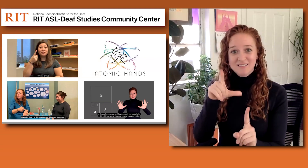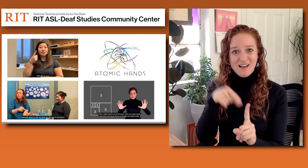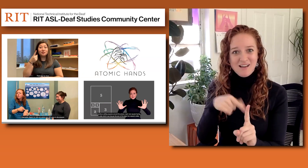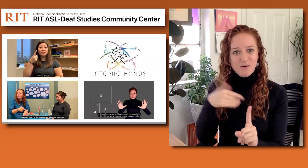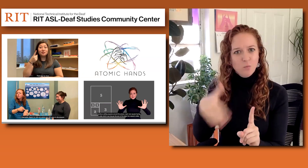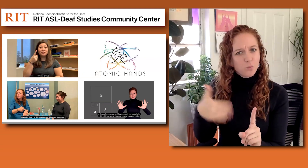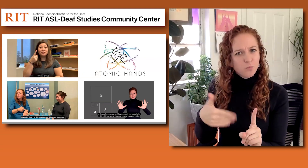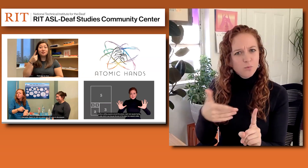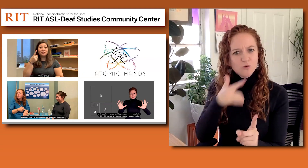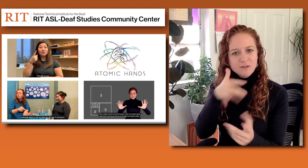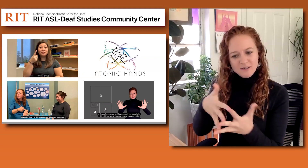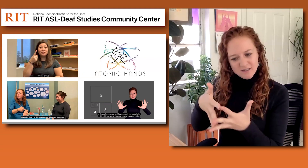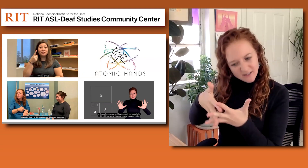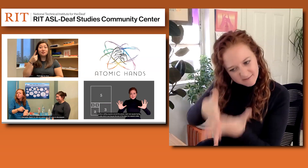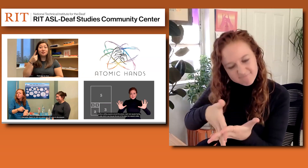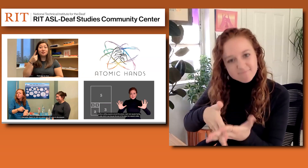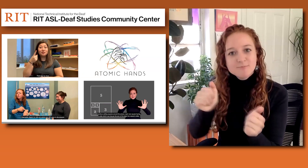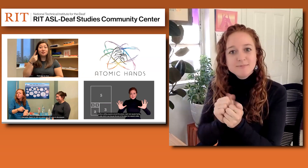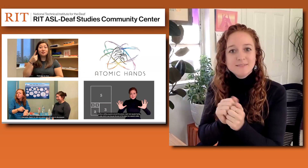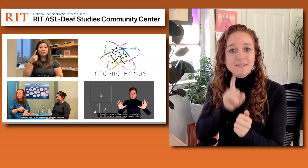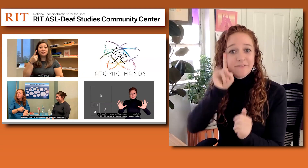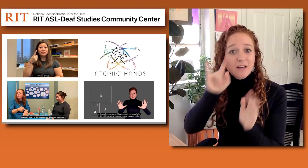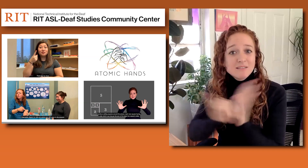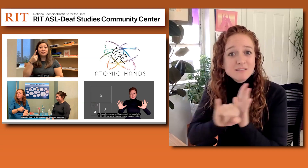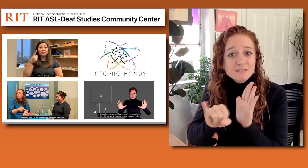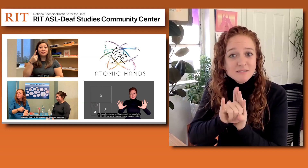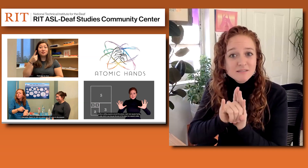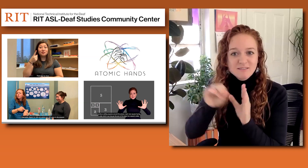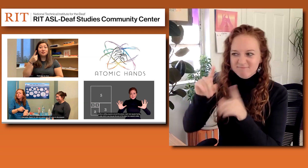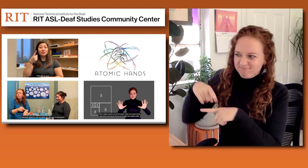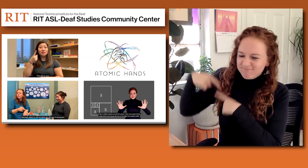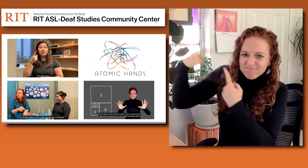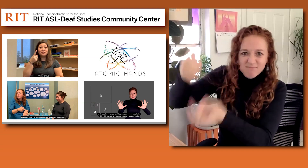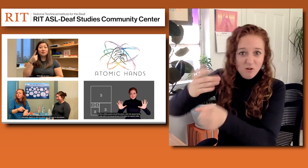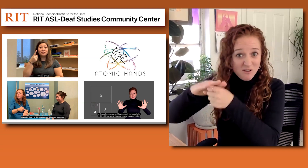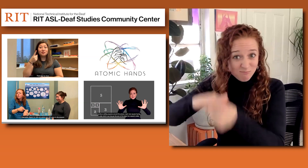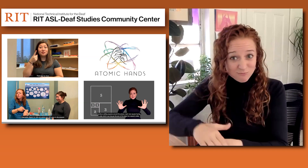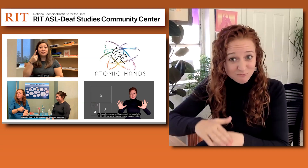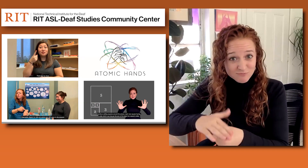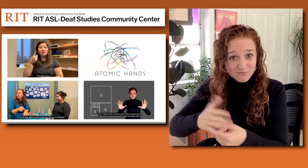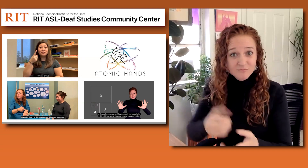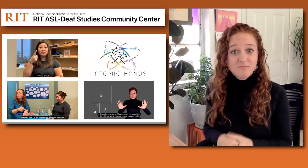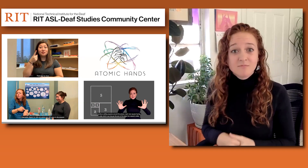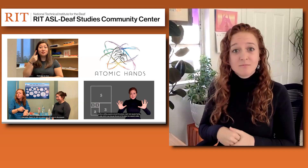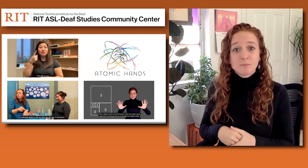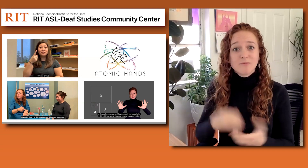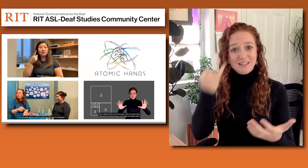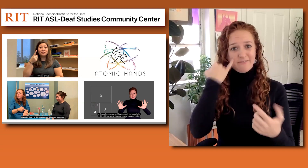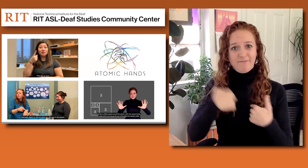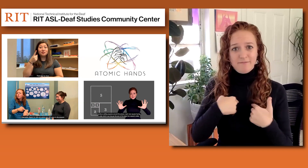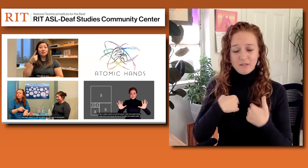because ASL is embedded within our deaf identities because we have been oppressed our entire lives.